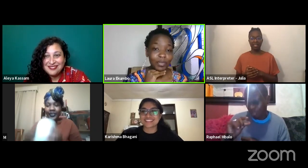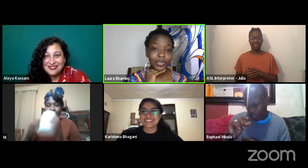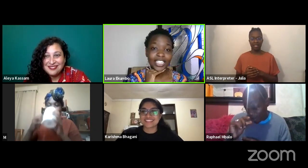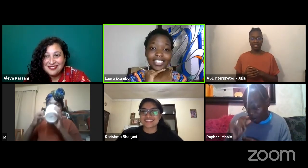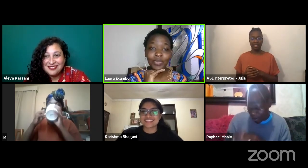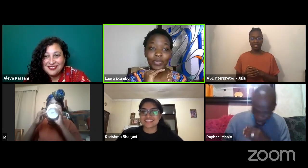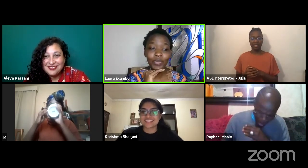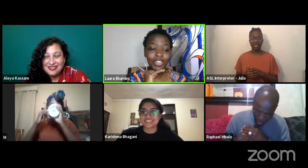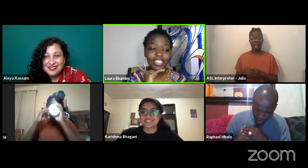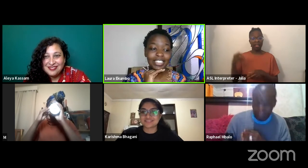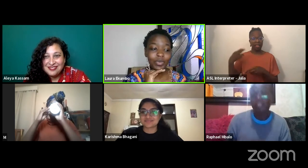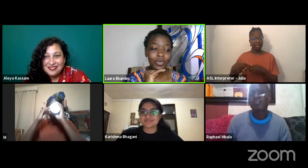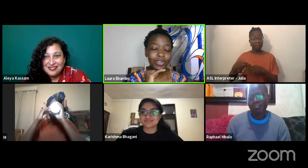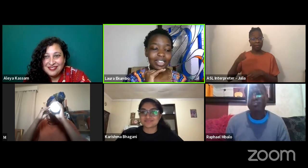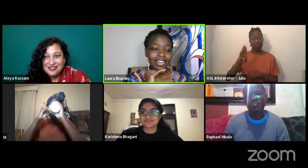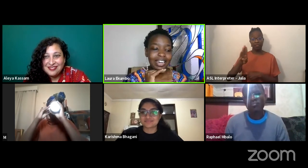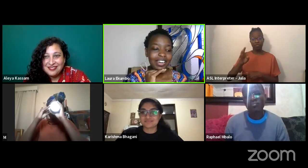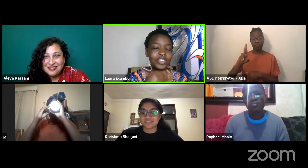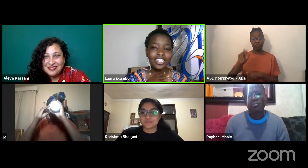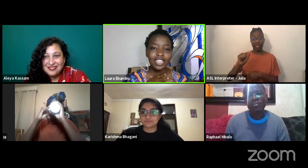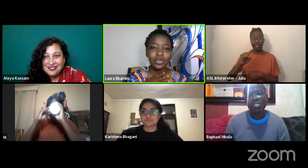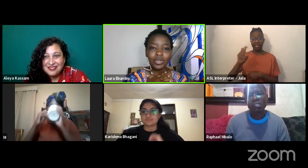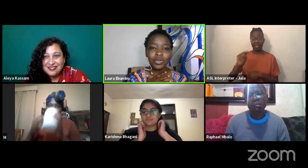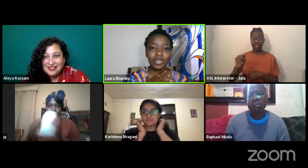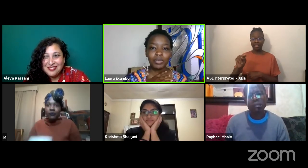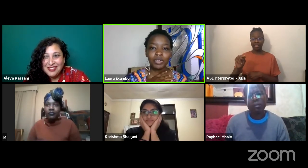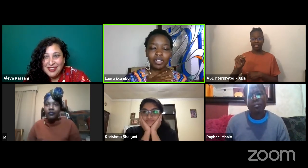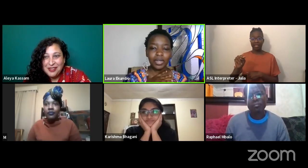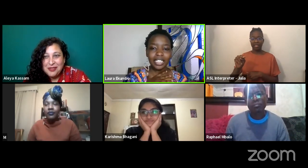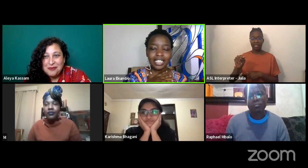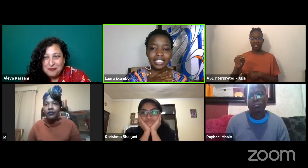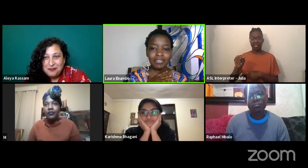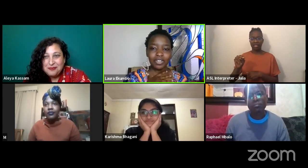The name Brazen was Janet Aluo who was a member of our marketing team